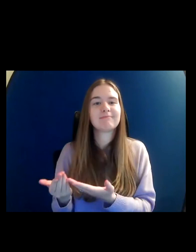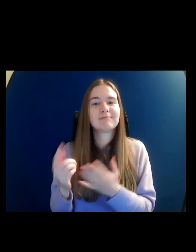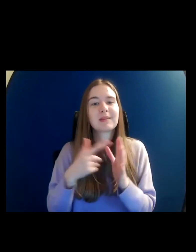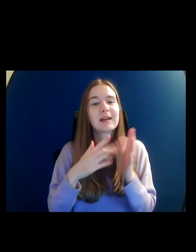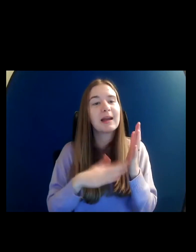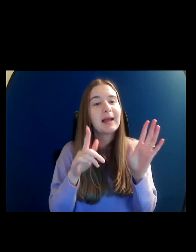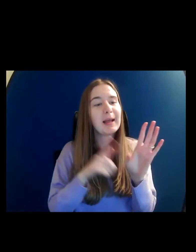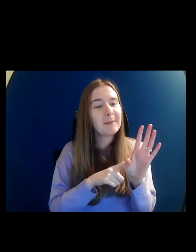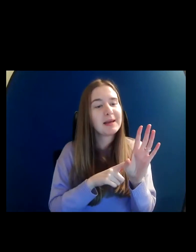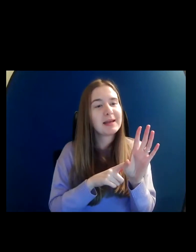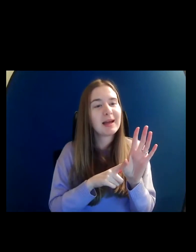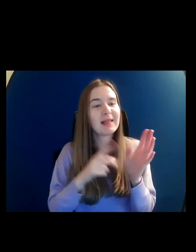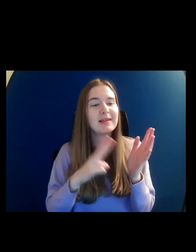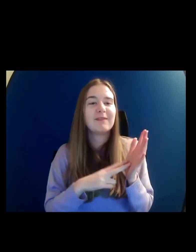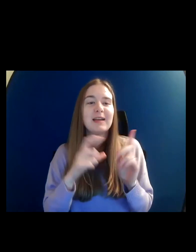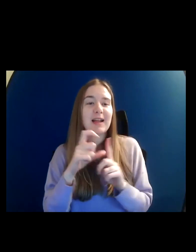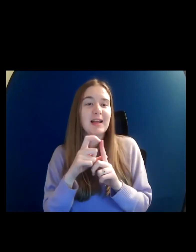and members of the V&A Dundee YPC.